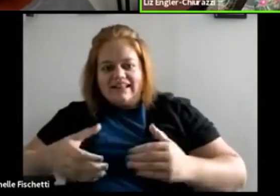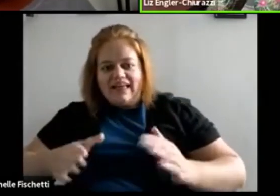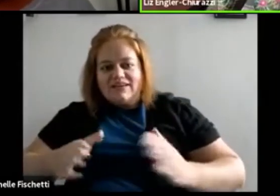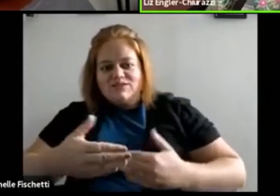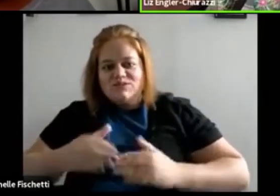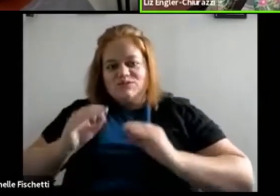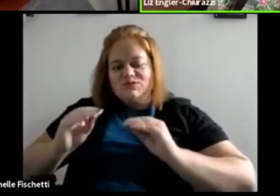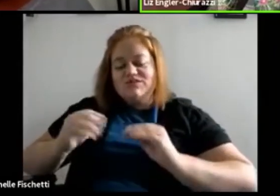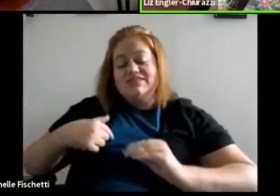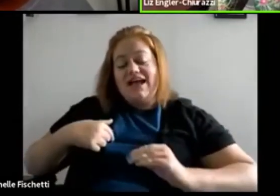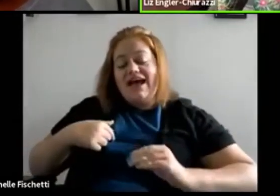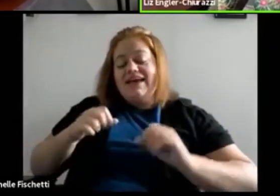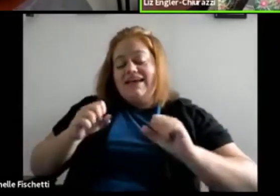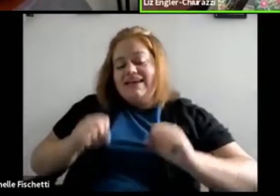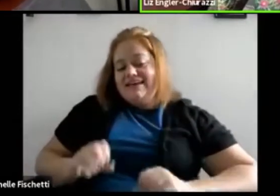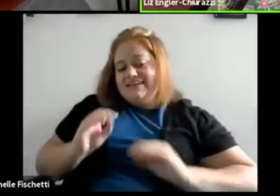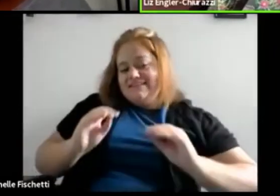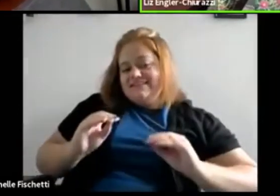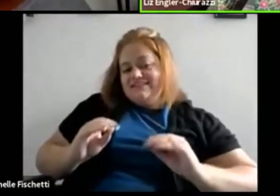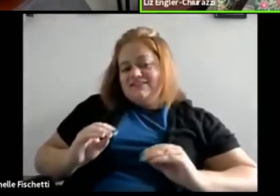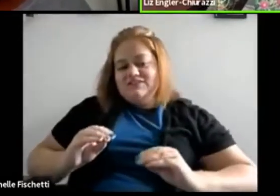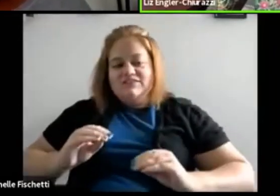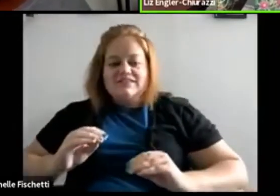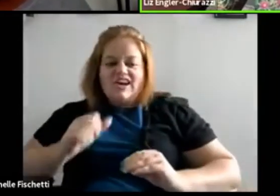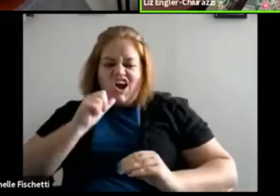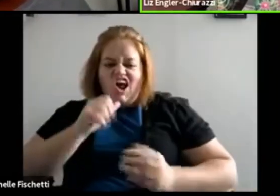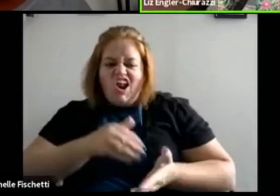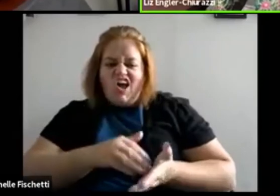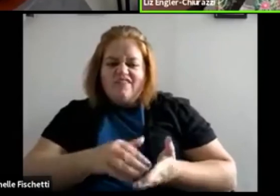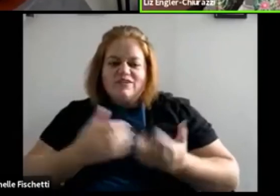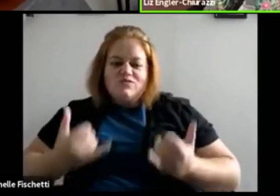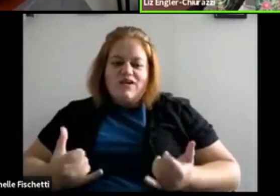probably not as much as I would like at this at this point but that's going to